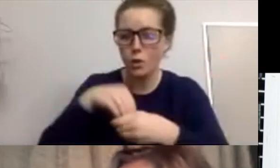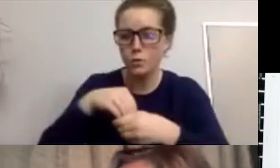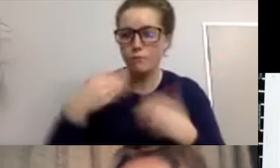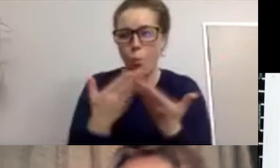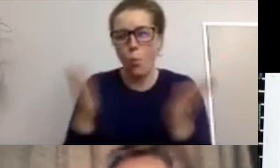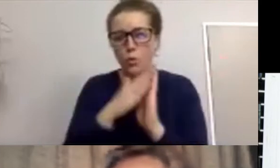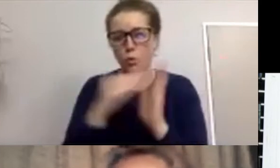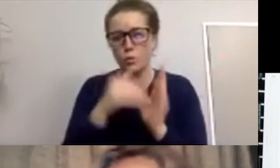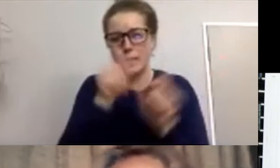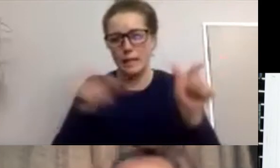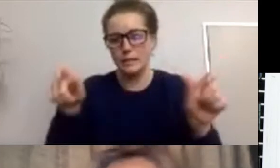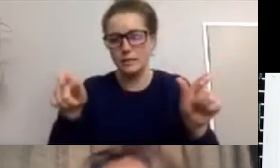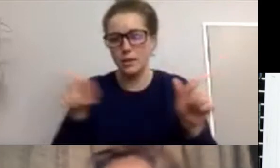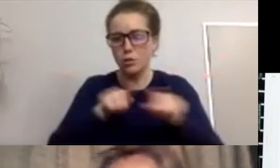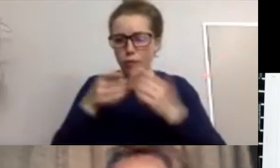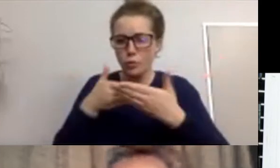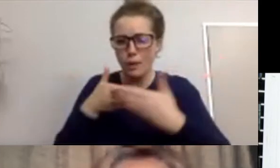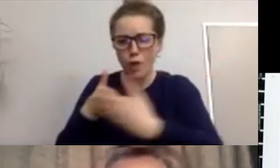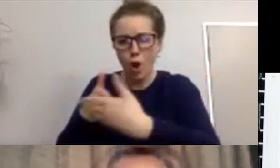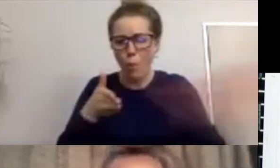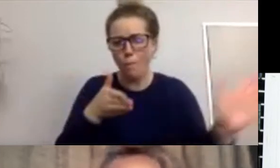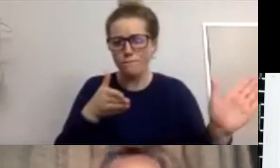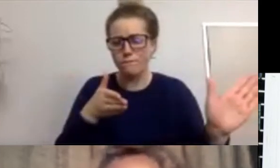and remove all the barriers so they can participate